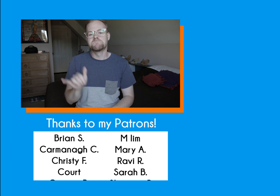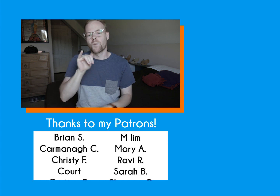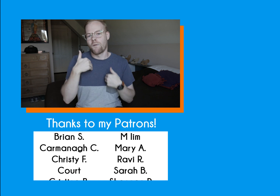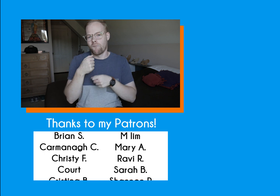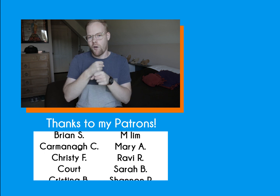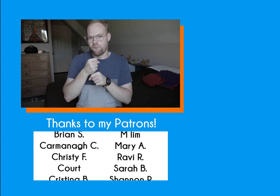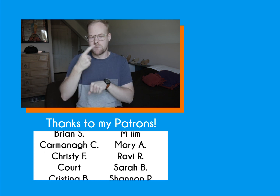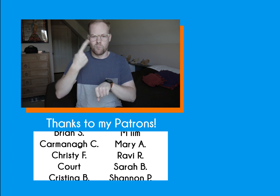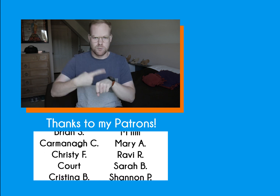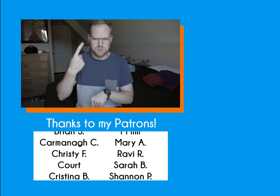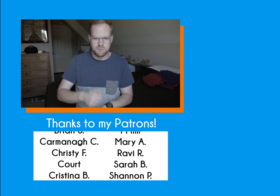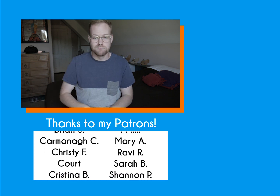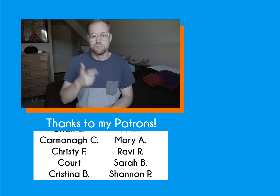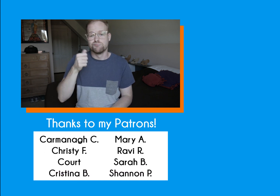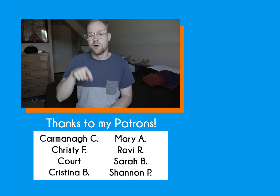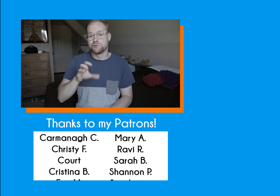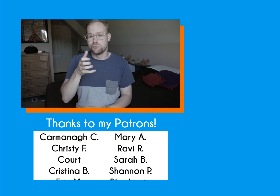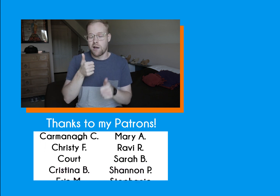I also have Ko-fi, which is one-time. Subscribe to this channel.